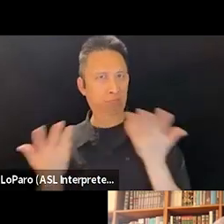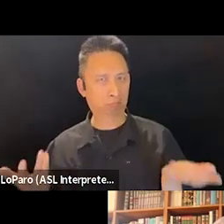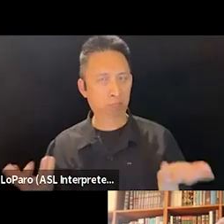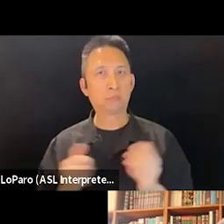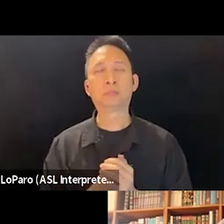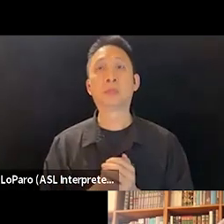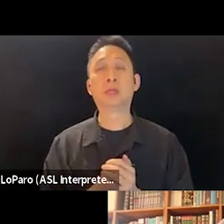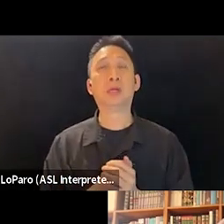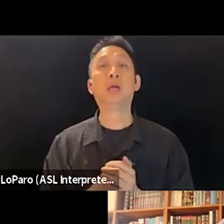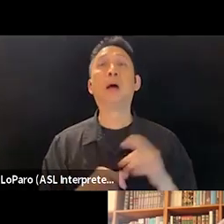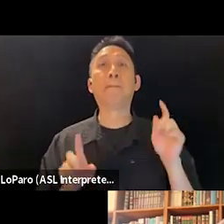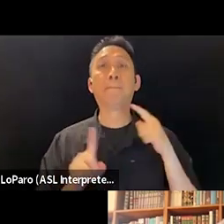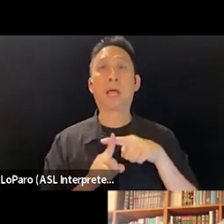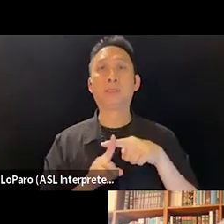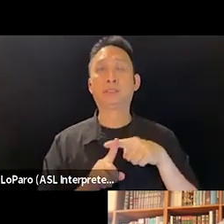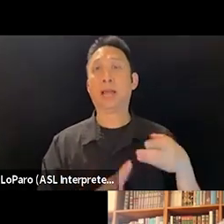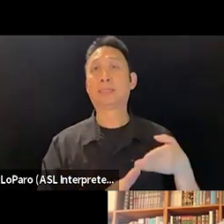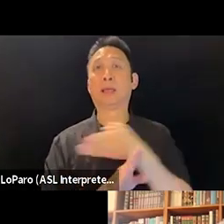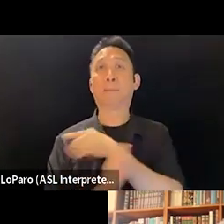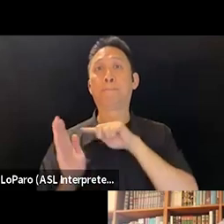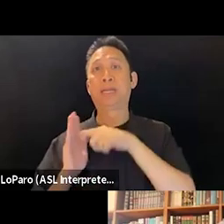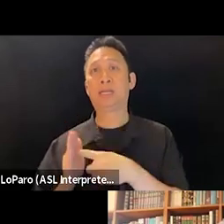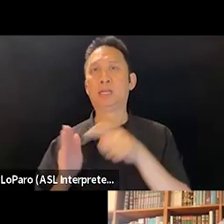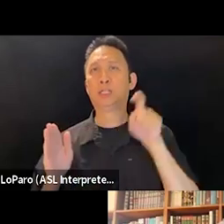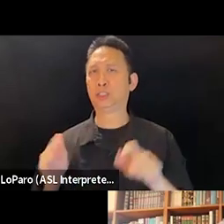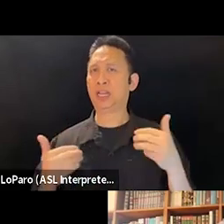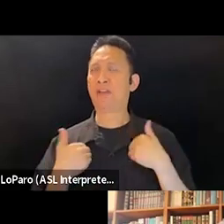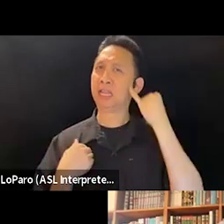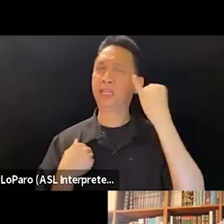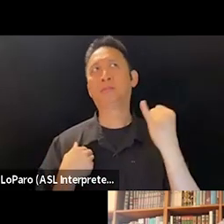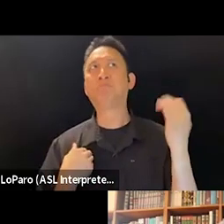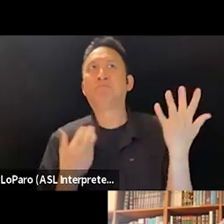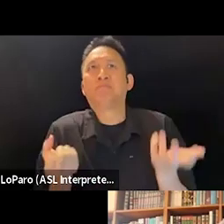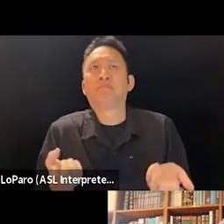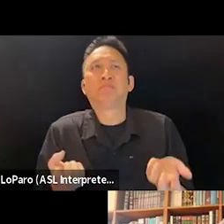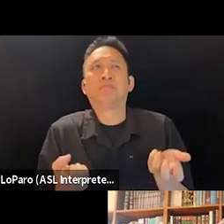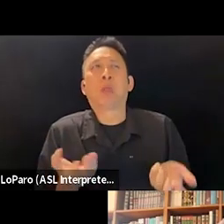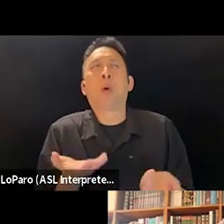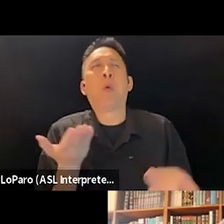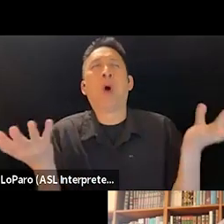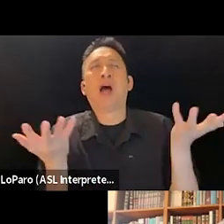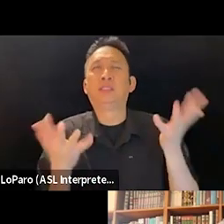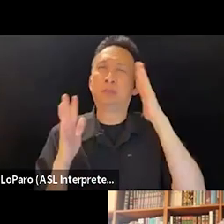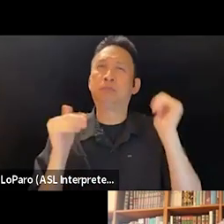what your budget's going to be more or less, you know, is this a film that can be made for under half a million dollars for example?